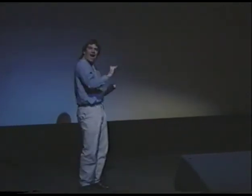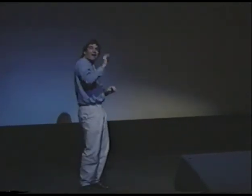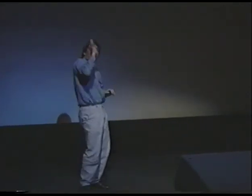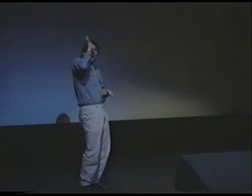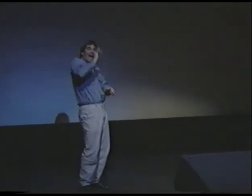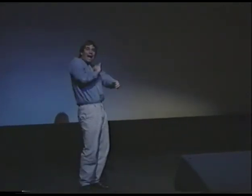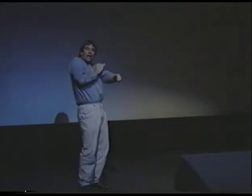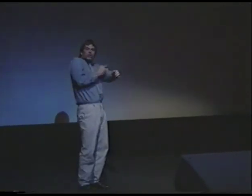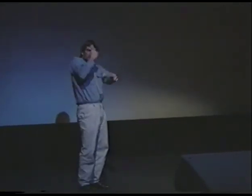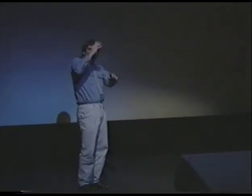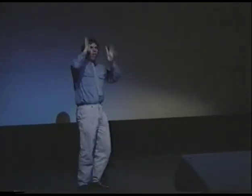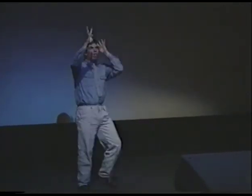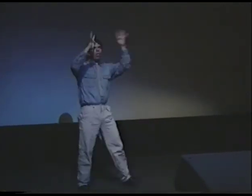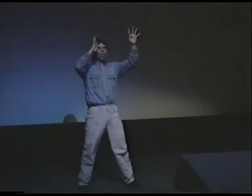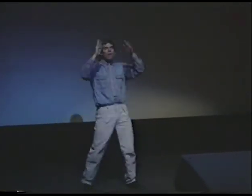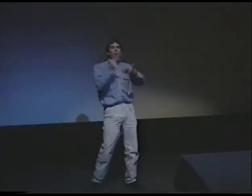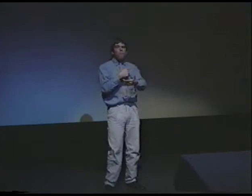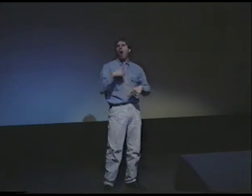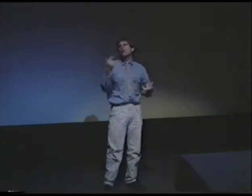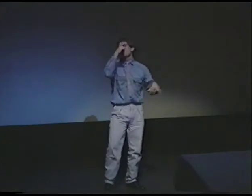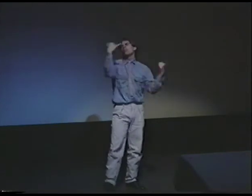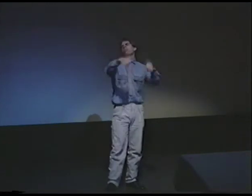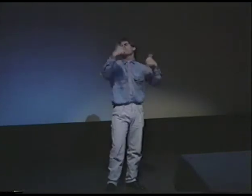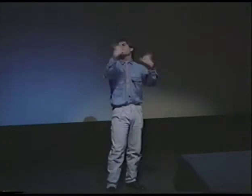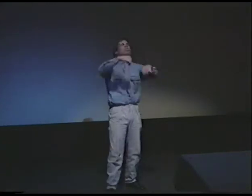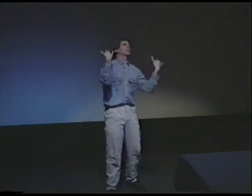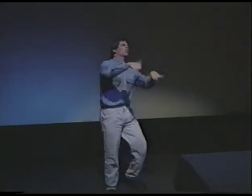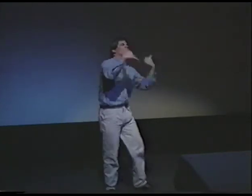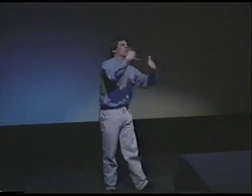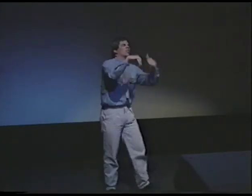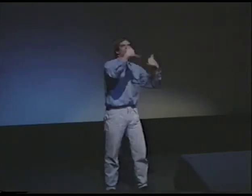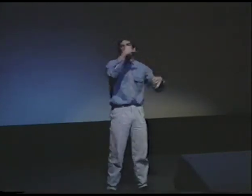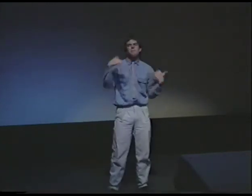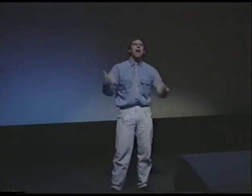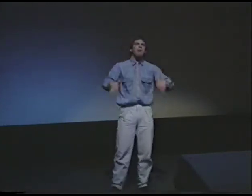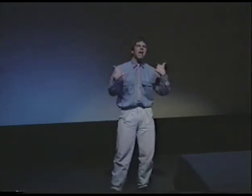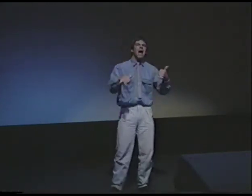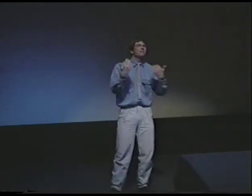that creativity was really important, and that energy was really important,